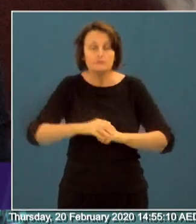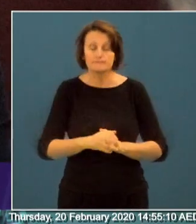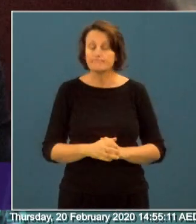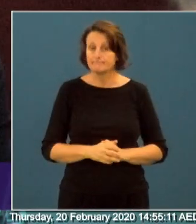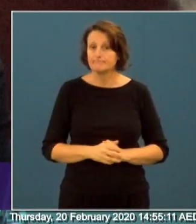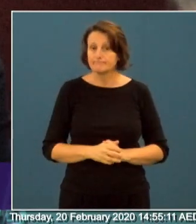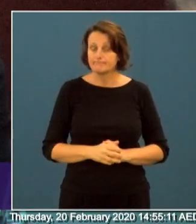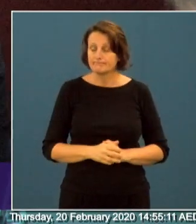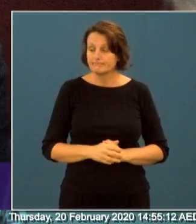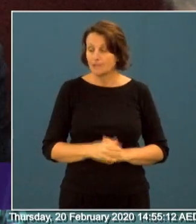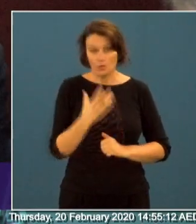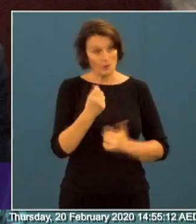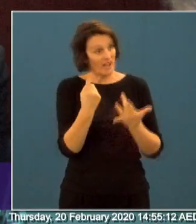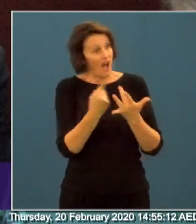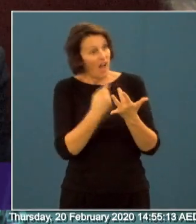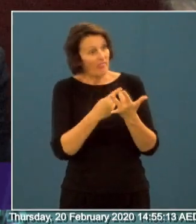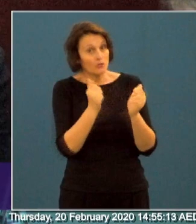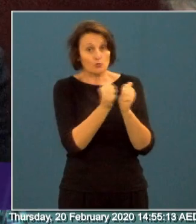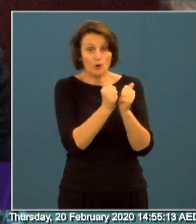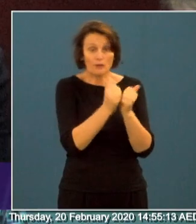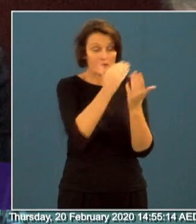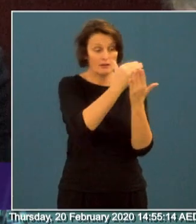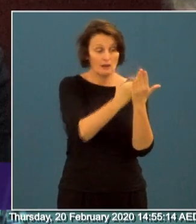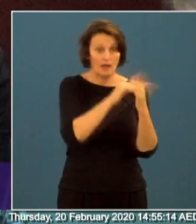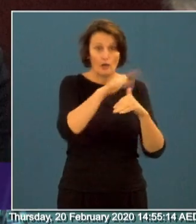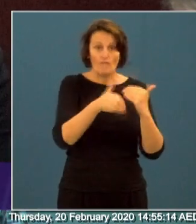checklists dealing with things such as data collection... DR SMALL: Yes.